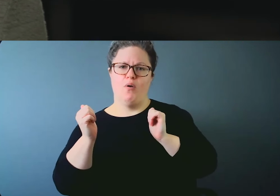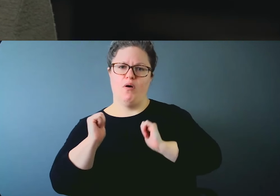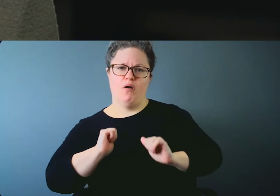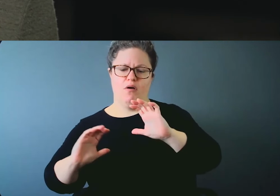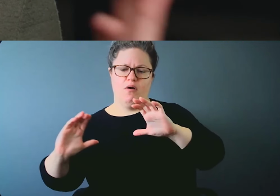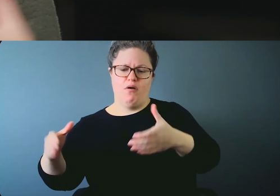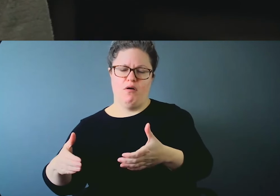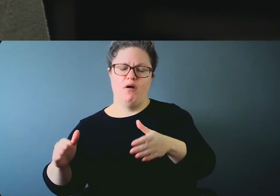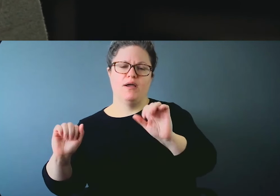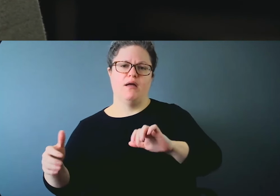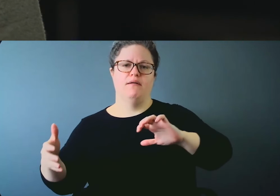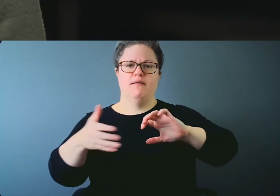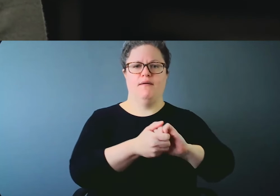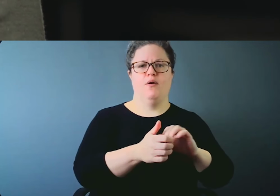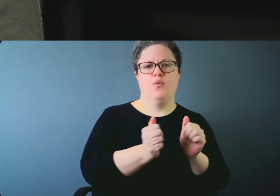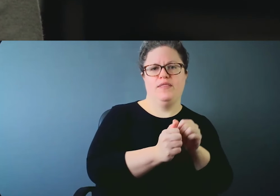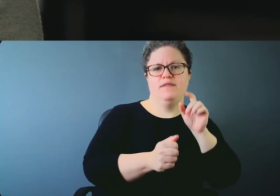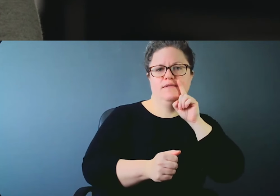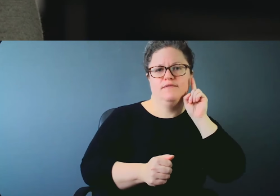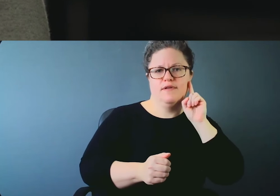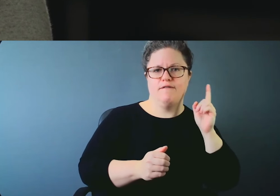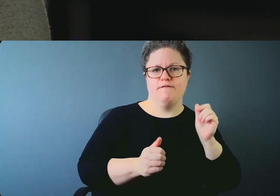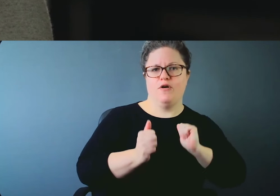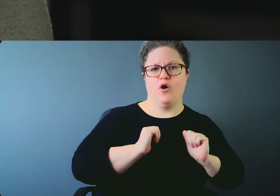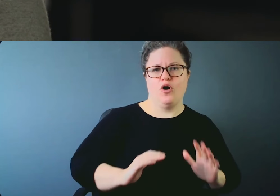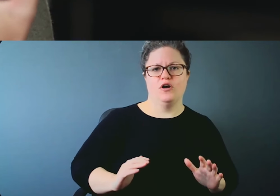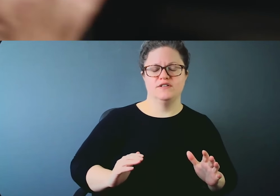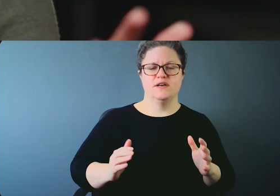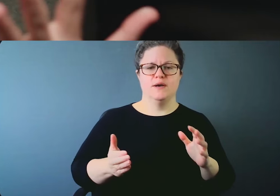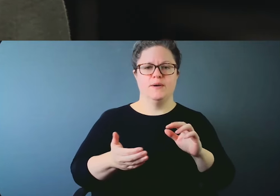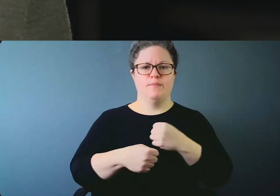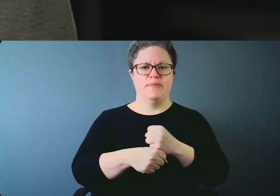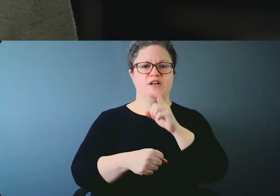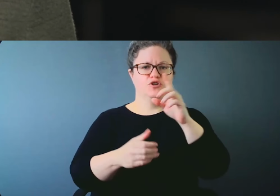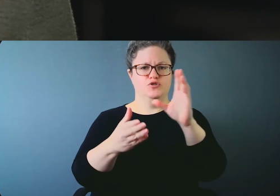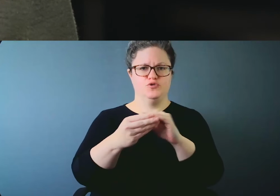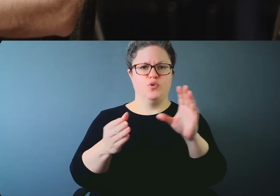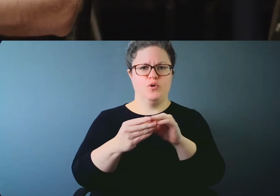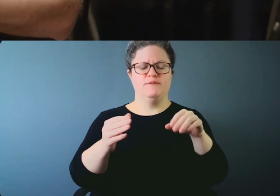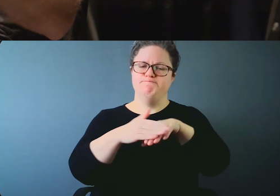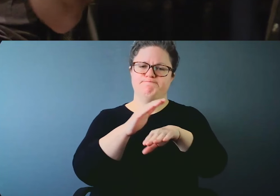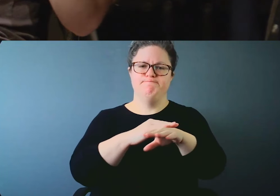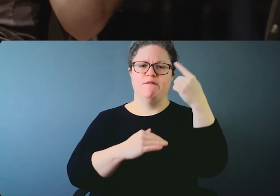deaf artists to work together in a piece that is accessible to both deaf and hearing audiences, for example?